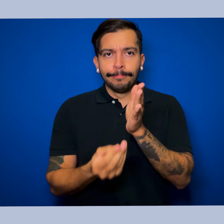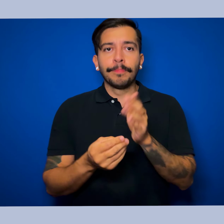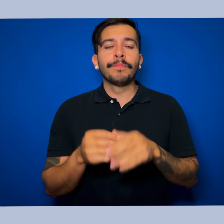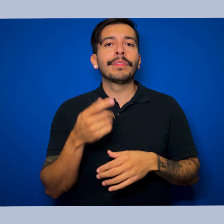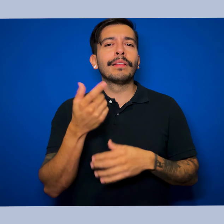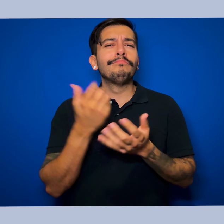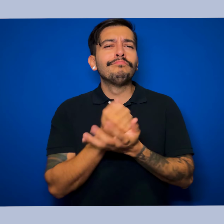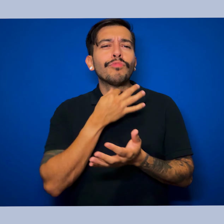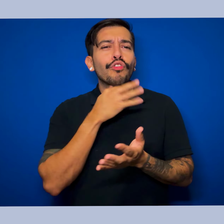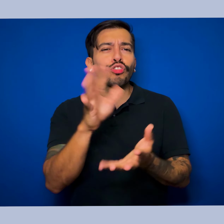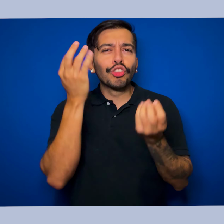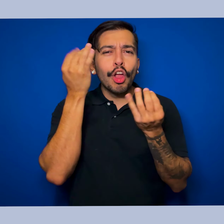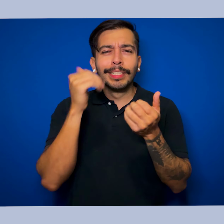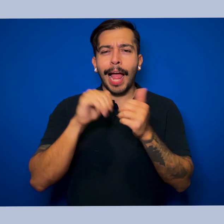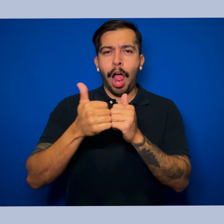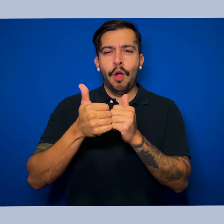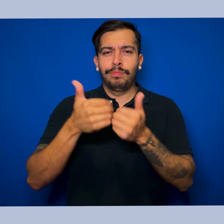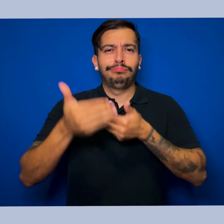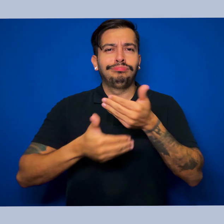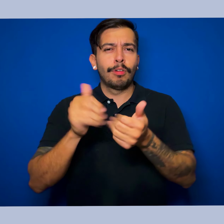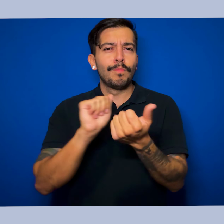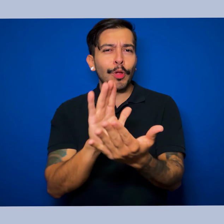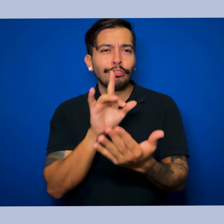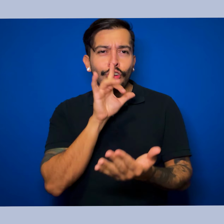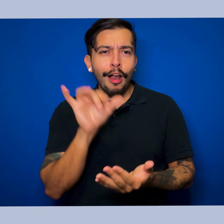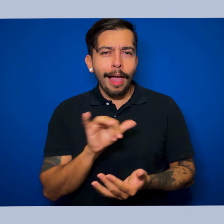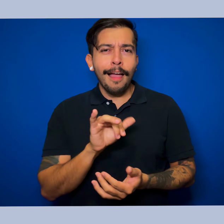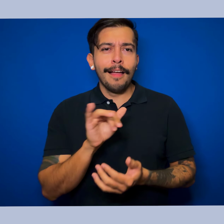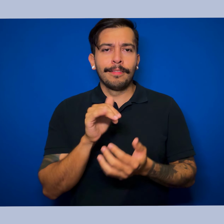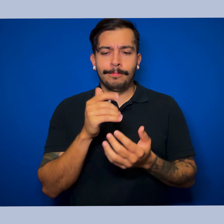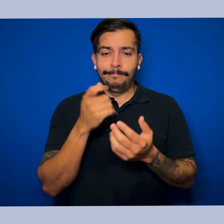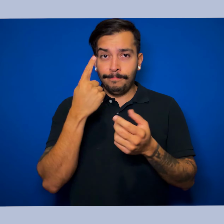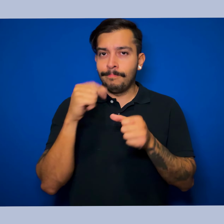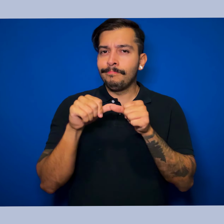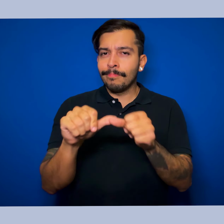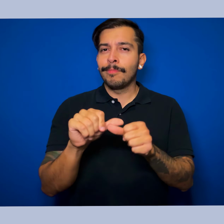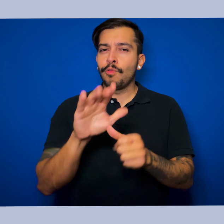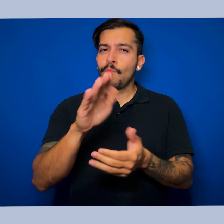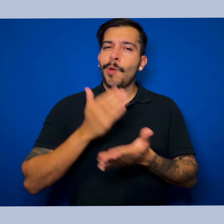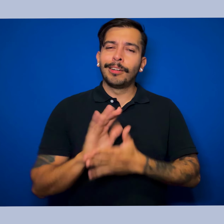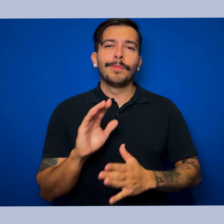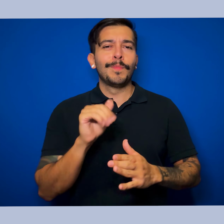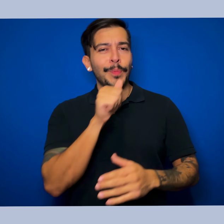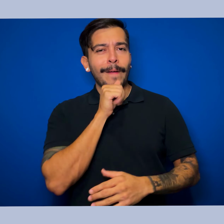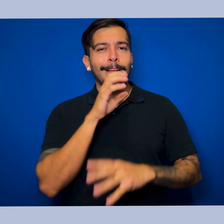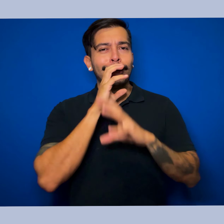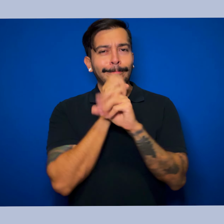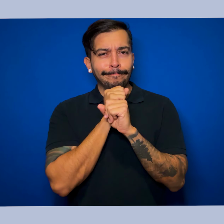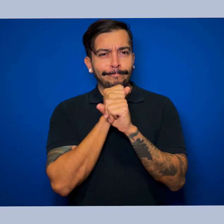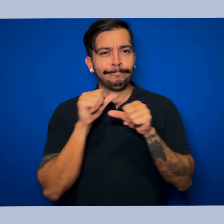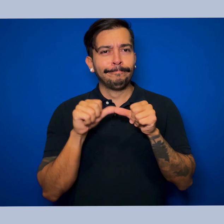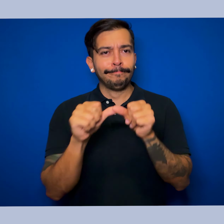I wanted to get your thoughts on that and how to talk about it with others in a way that maintains your right to privacy.